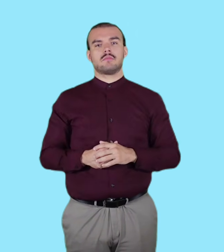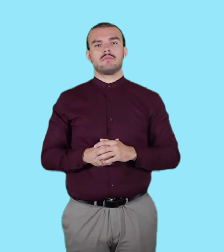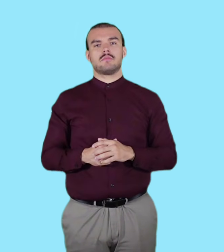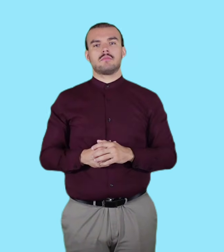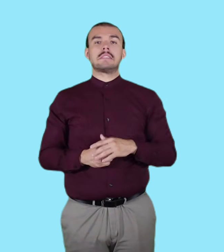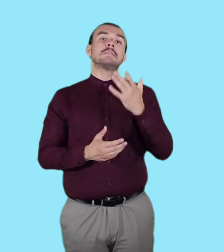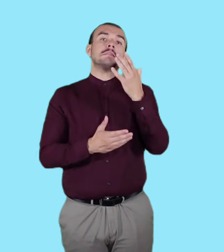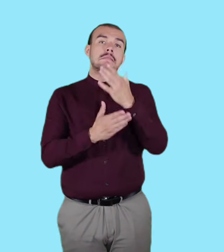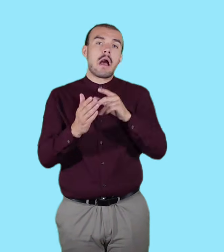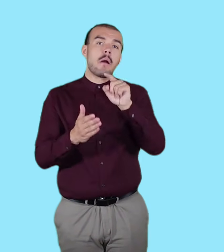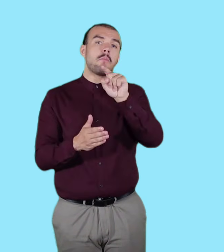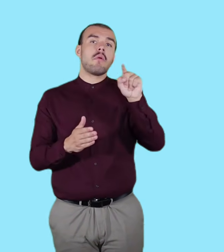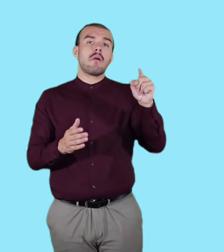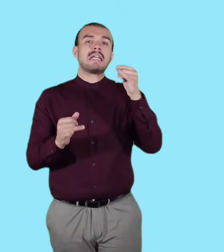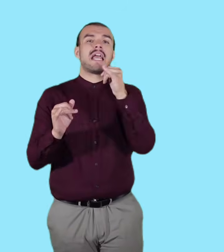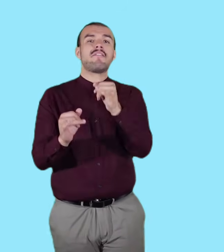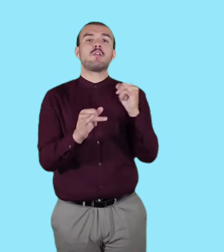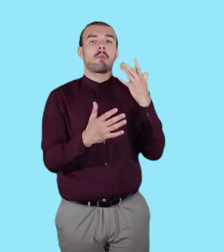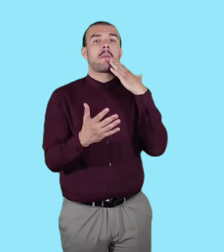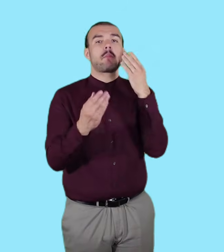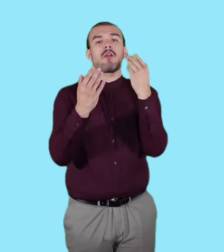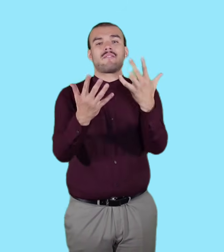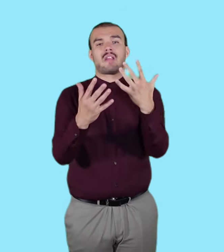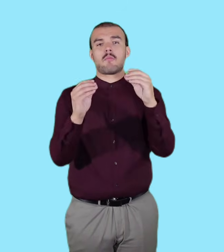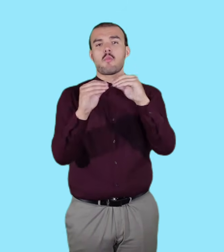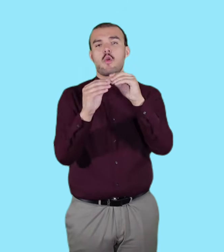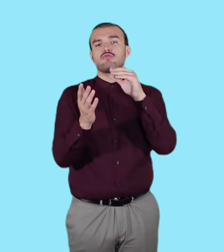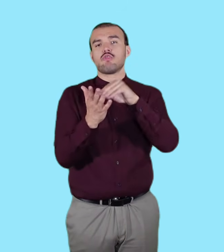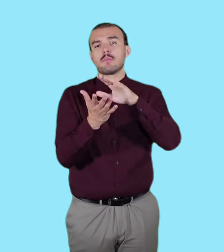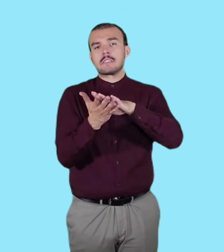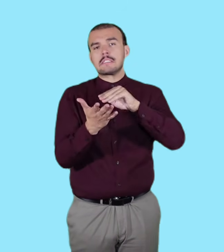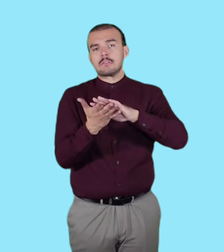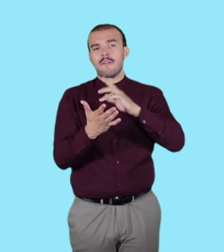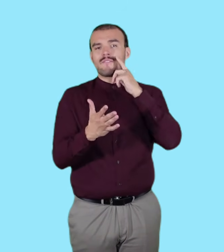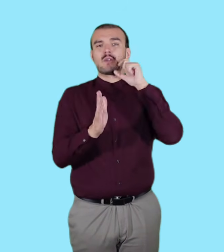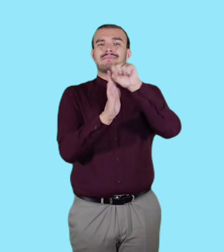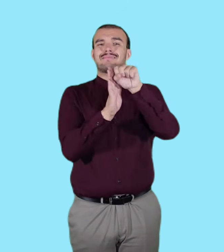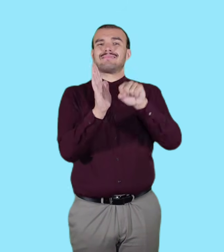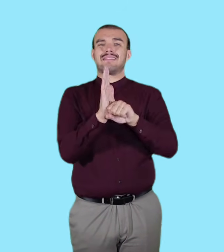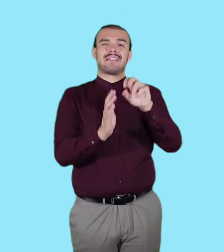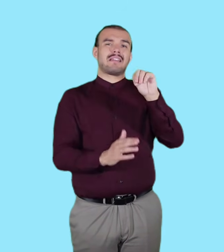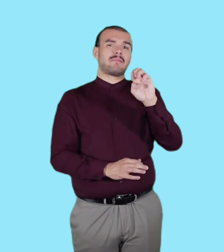Some individuals may need to provide documentation to their state Medicaid agencies